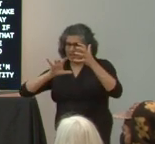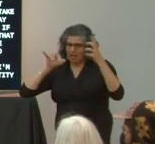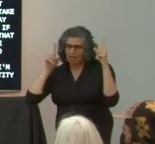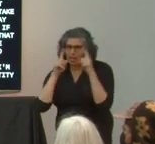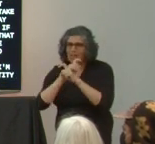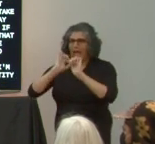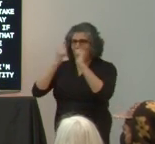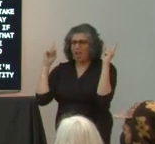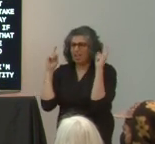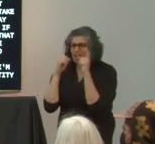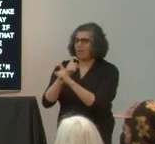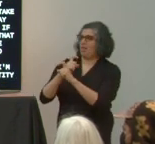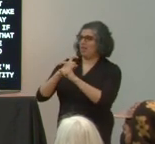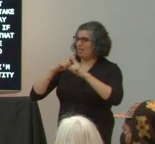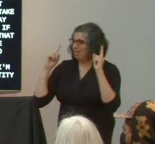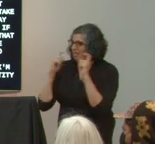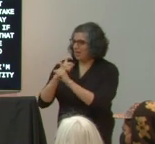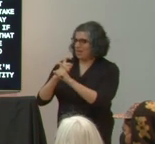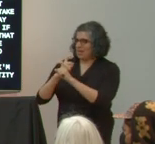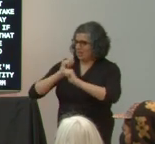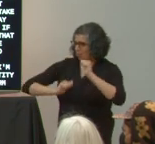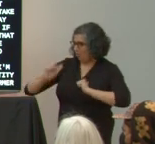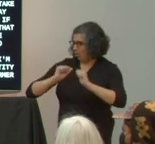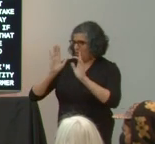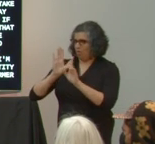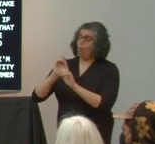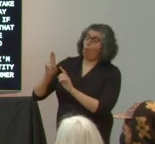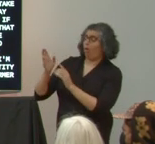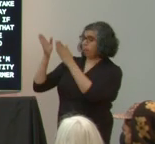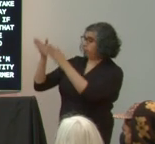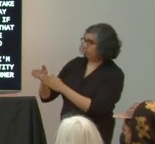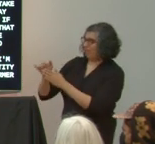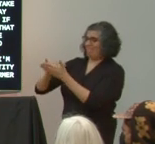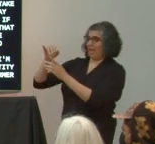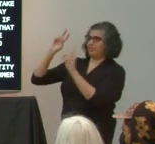to complicate the performer or individual subjectivity. So what